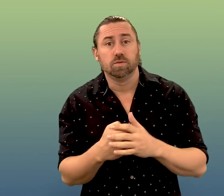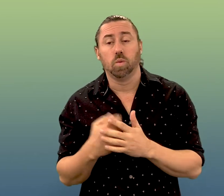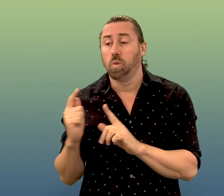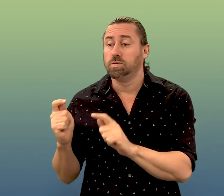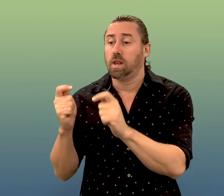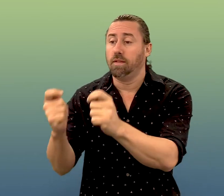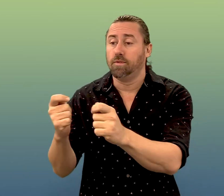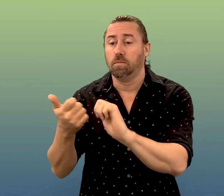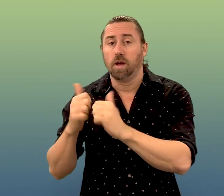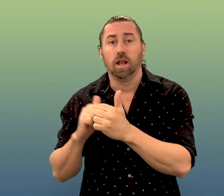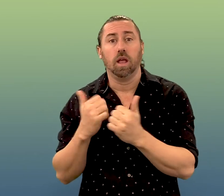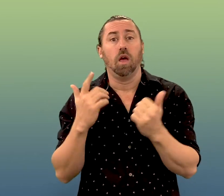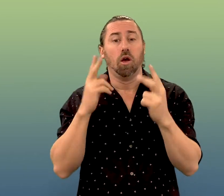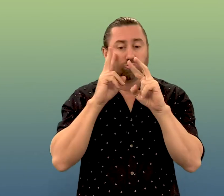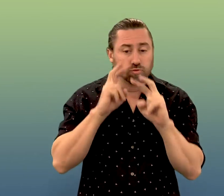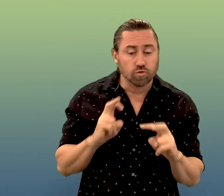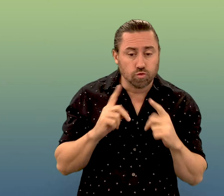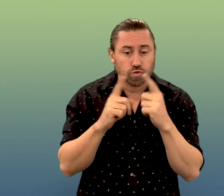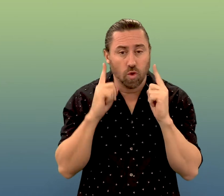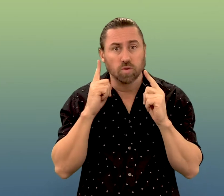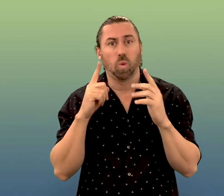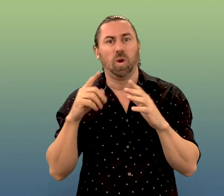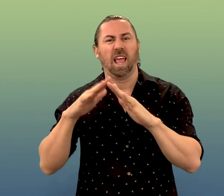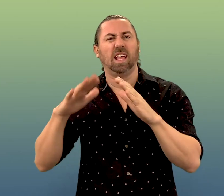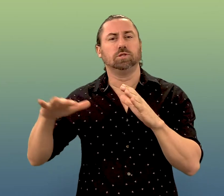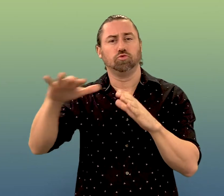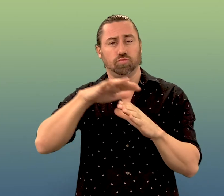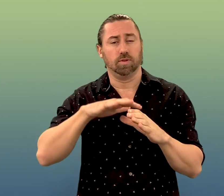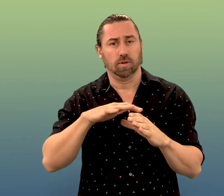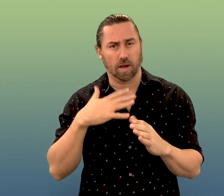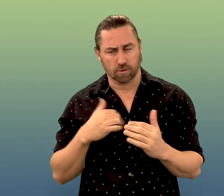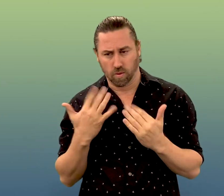service partners, delivery partners, academia and industry